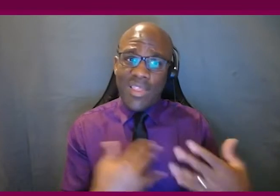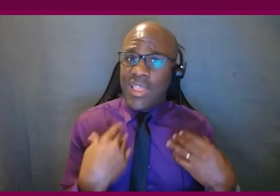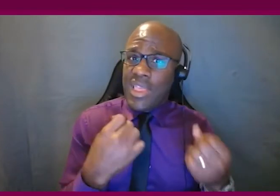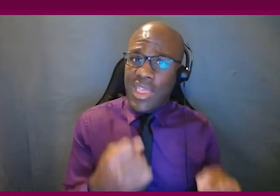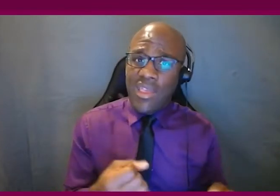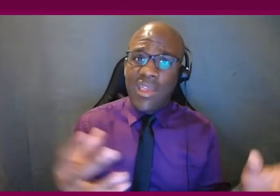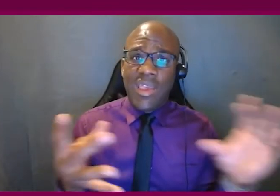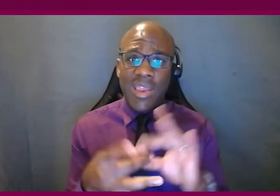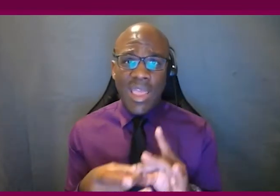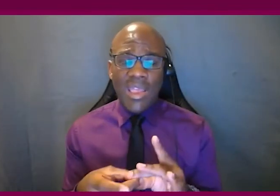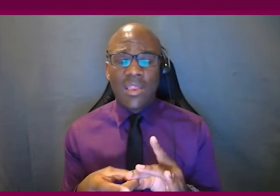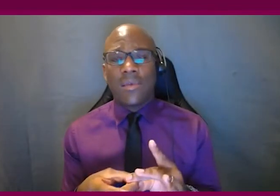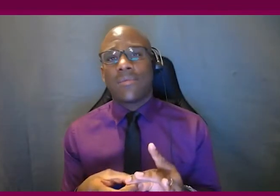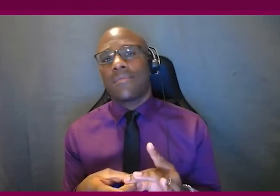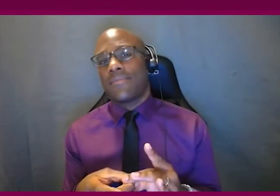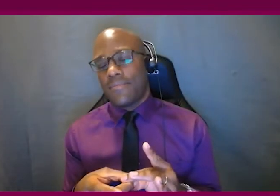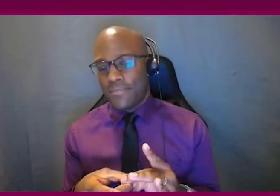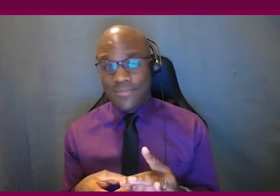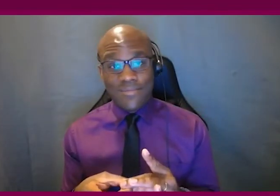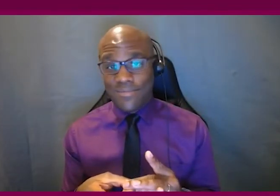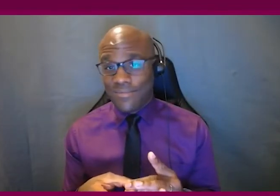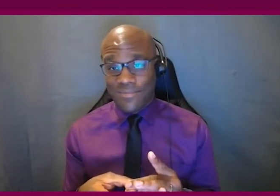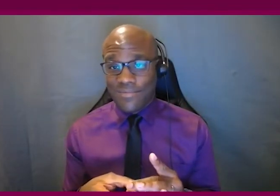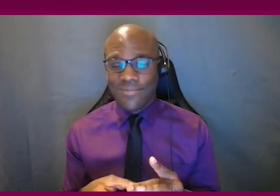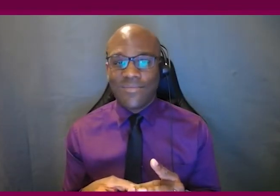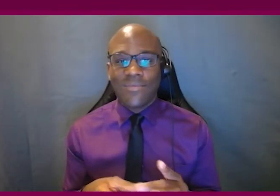Being artistic and creative is in our wiring.